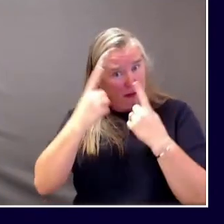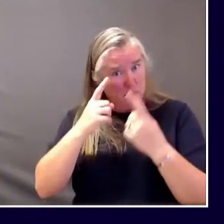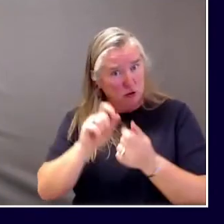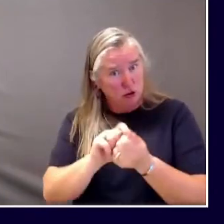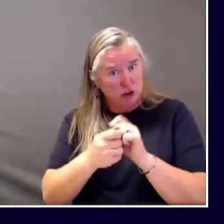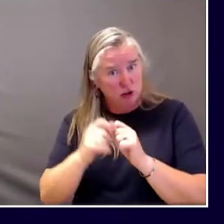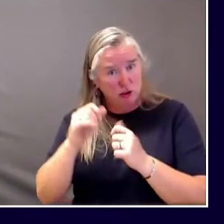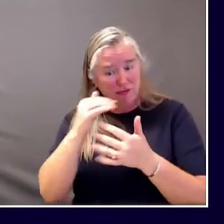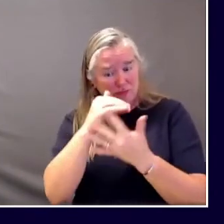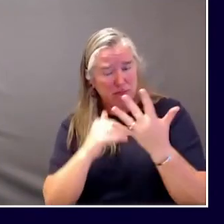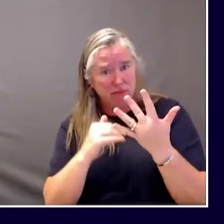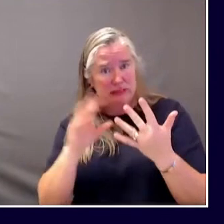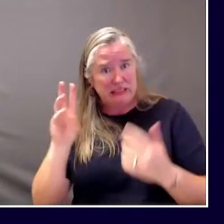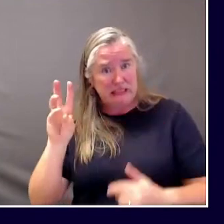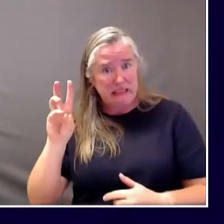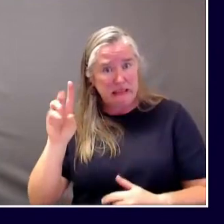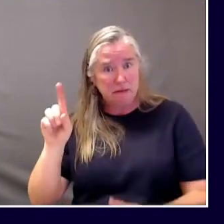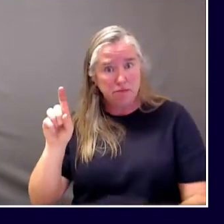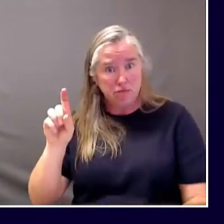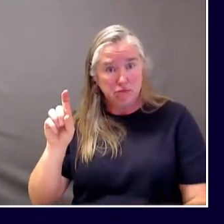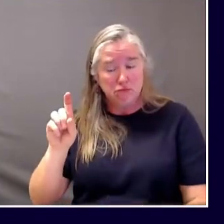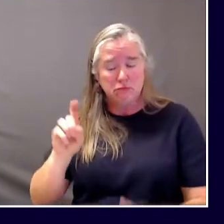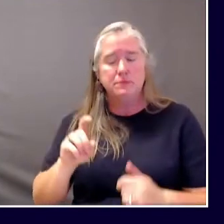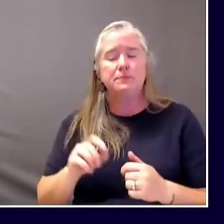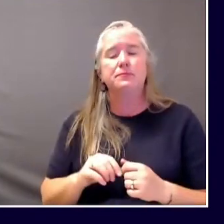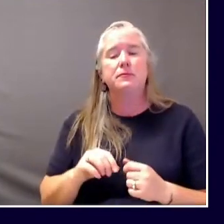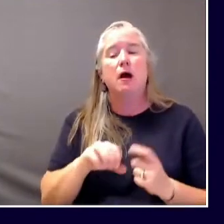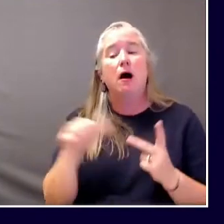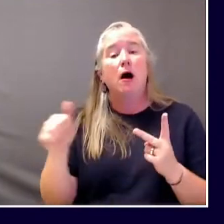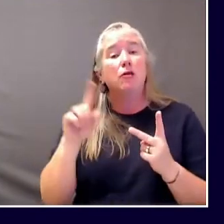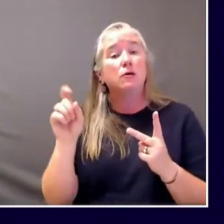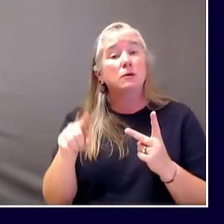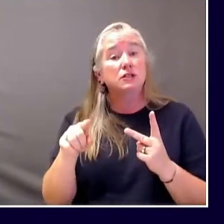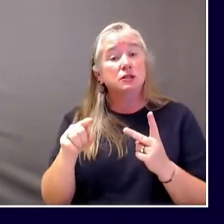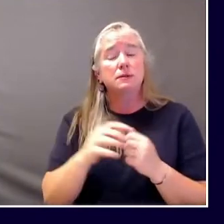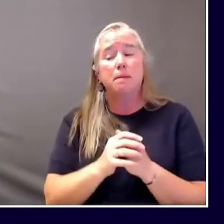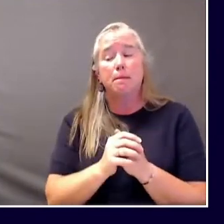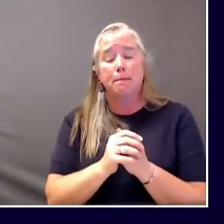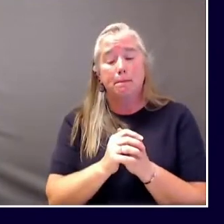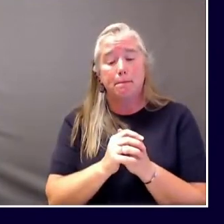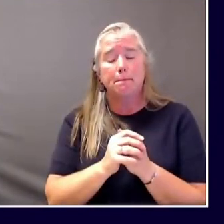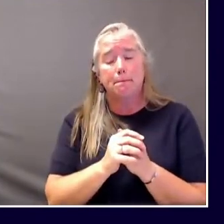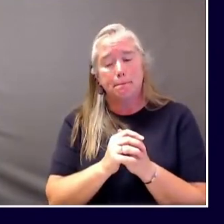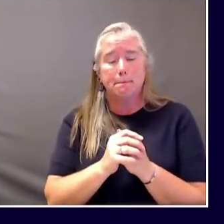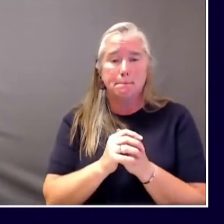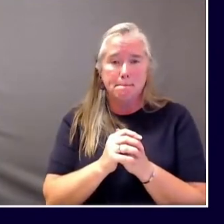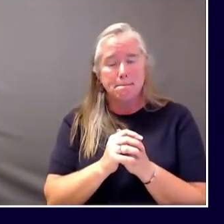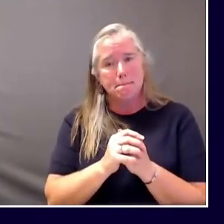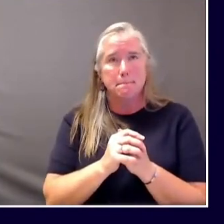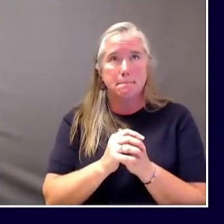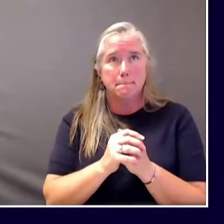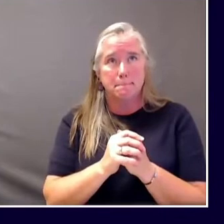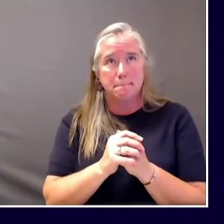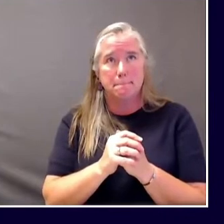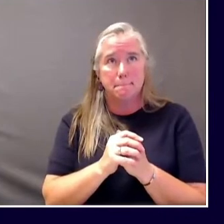for us for two weeks and also it